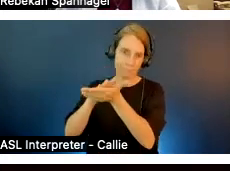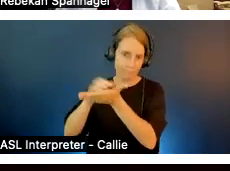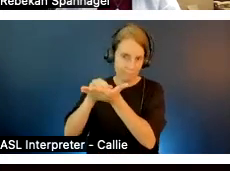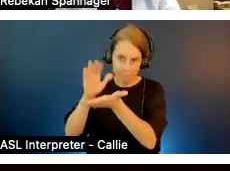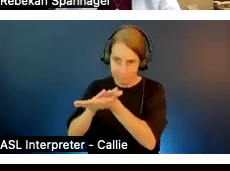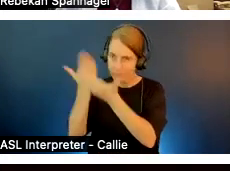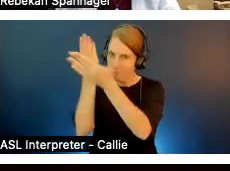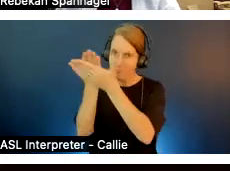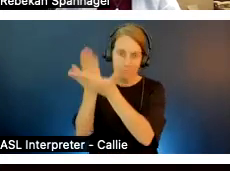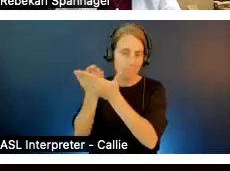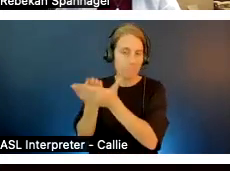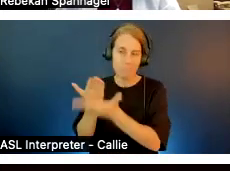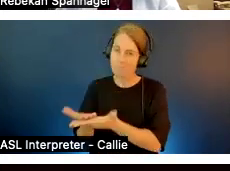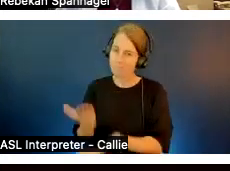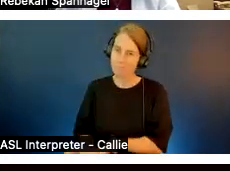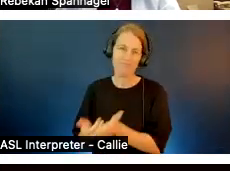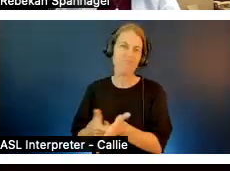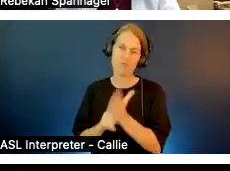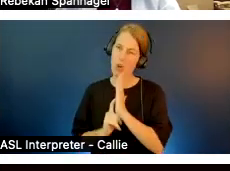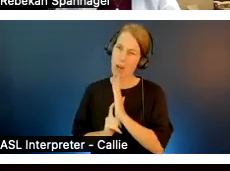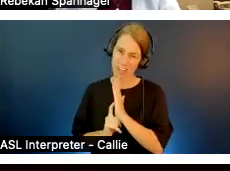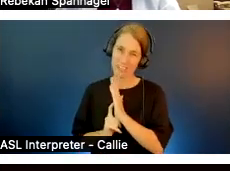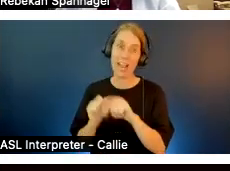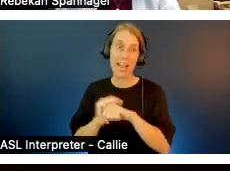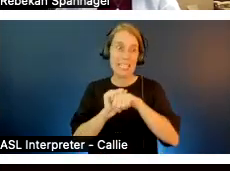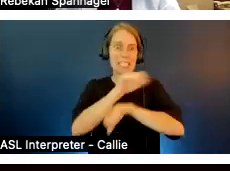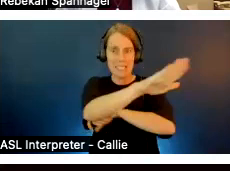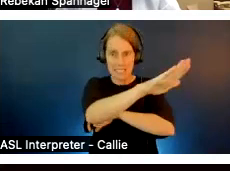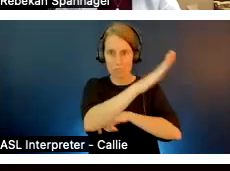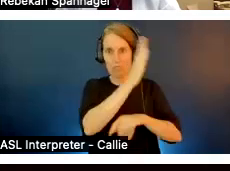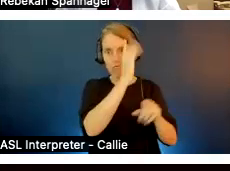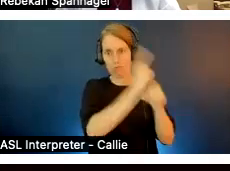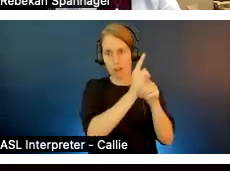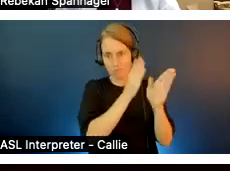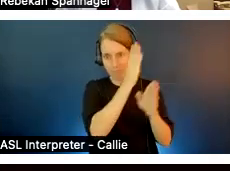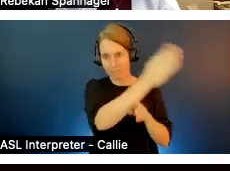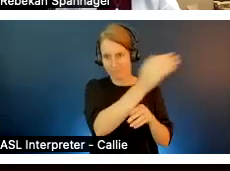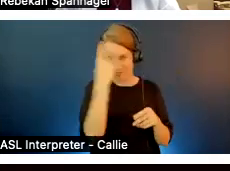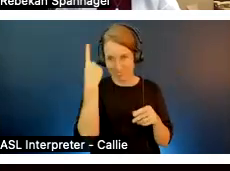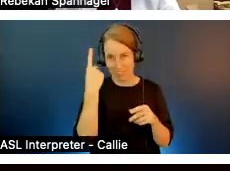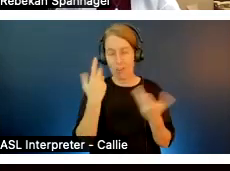office so asking questions do i need a prior authorization to get a new wheelchair do i need